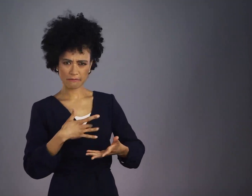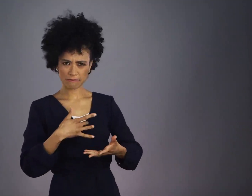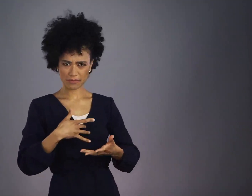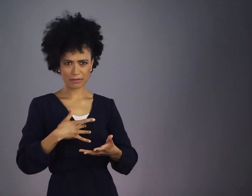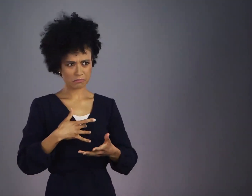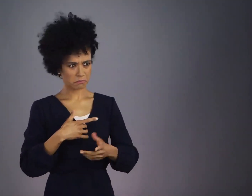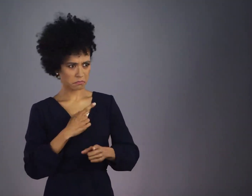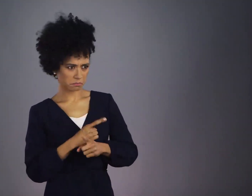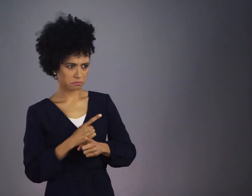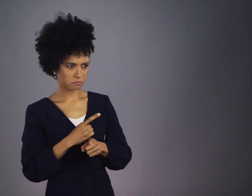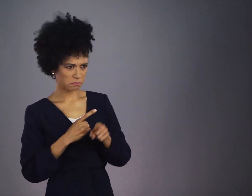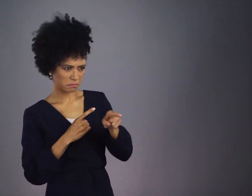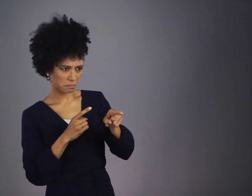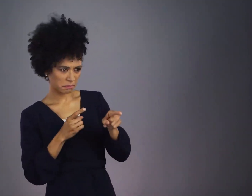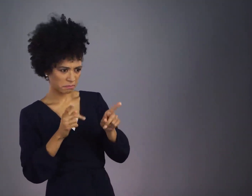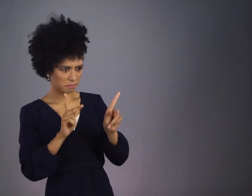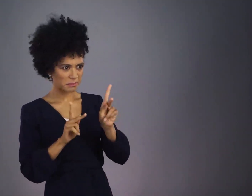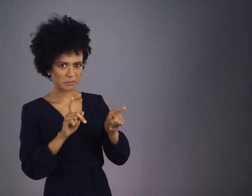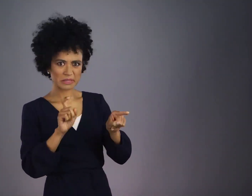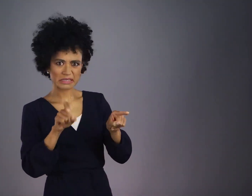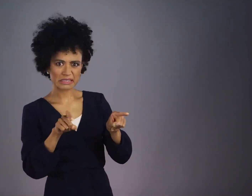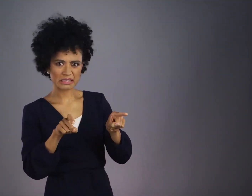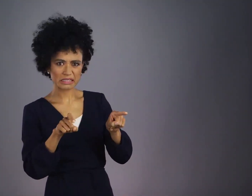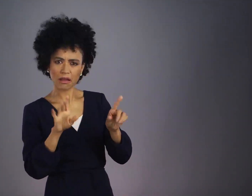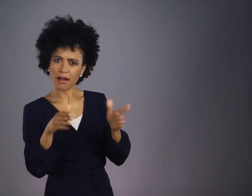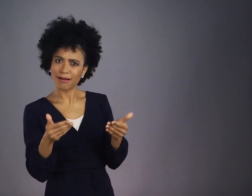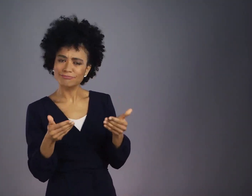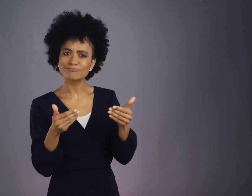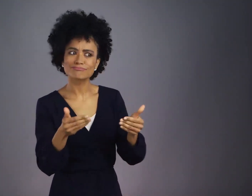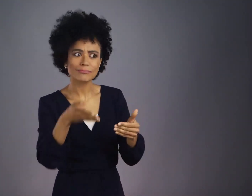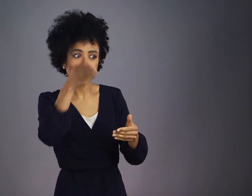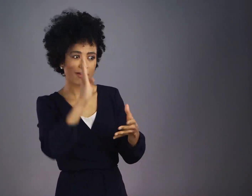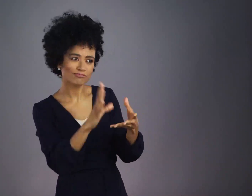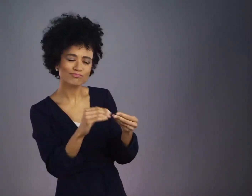When it will serve any good purpose, we are willing to announce